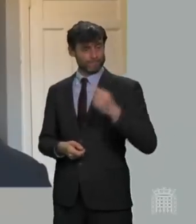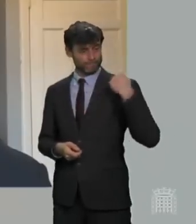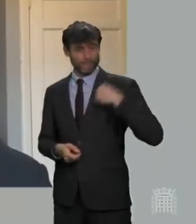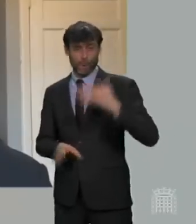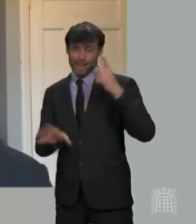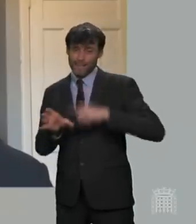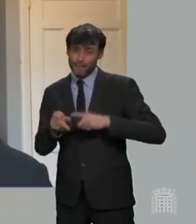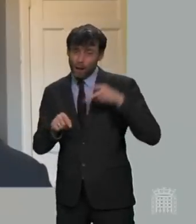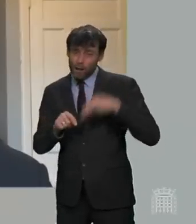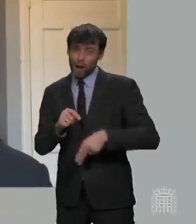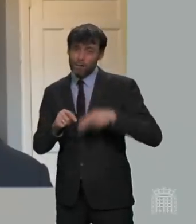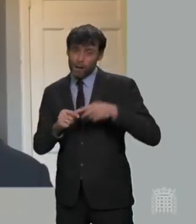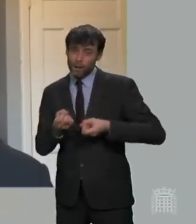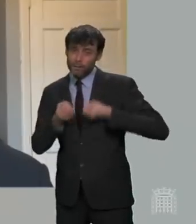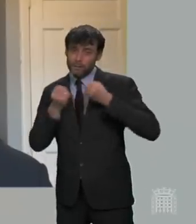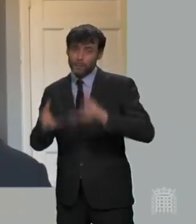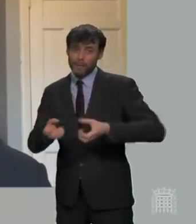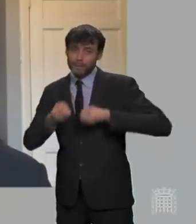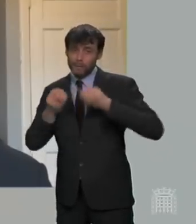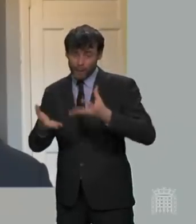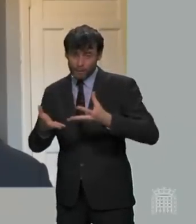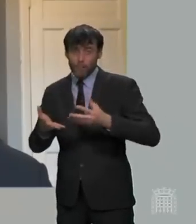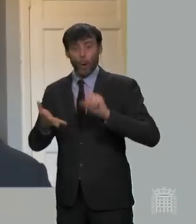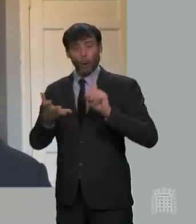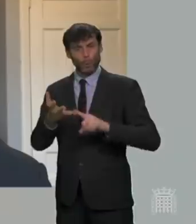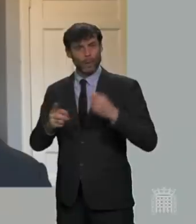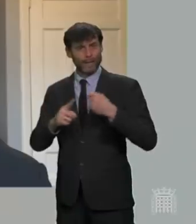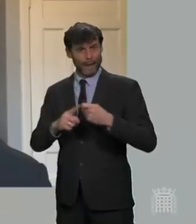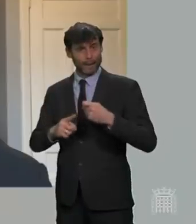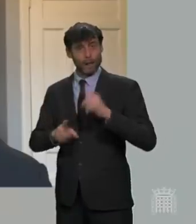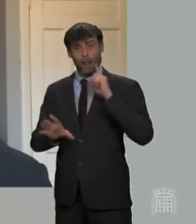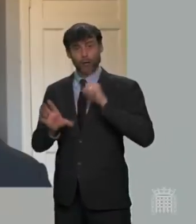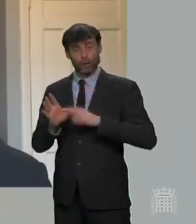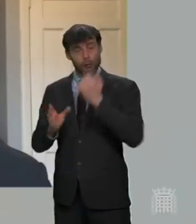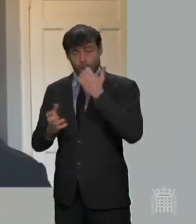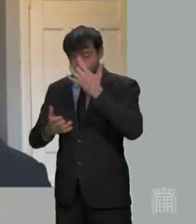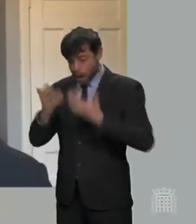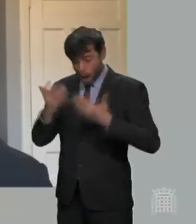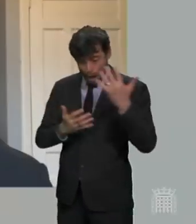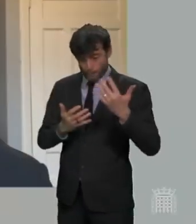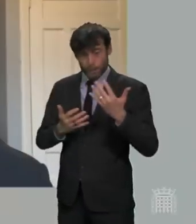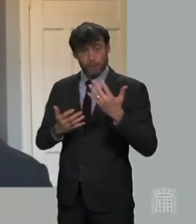Last year, the UK recorded the highest number of alcohol-specific deaths since records began.